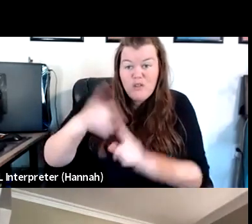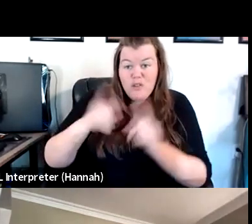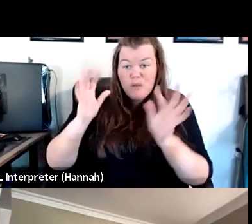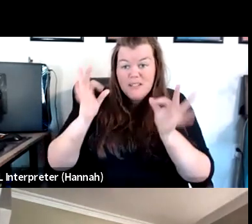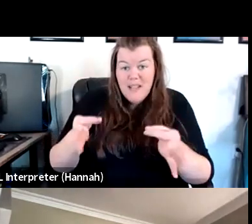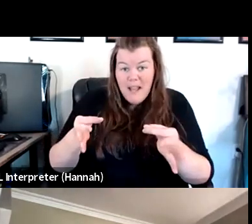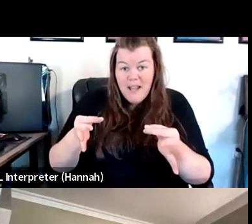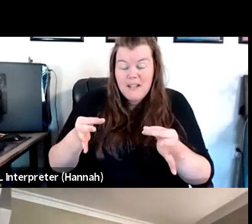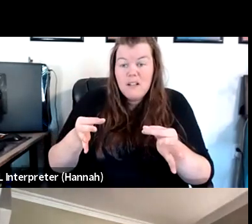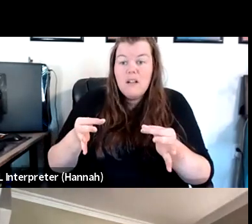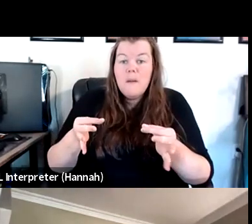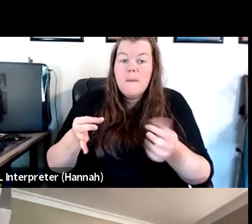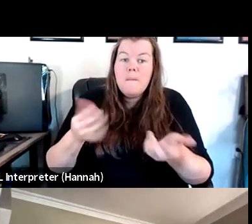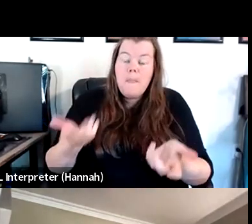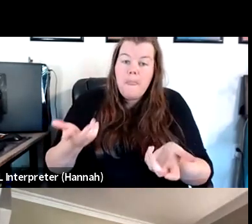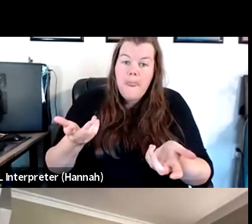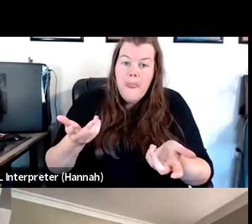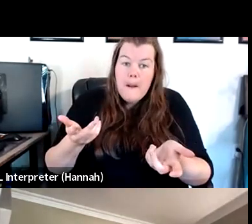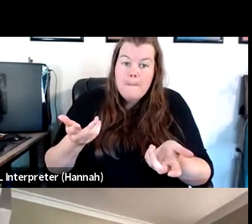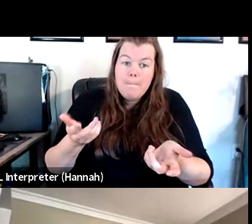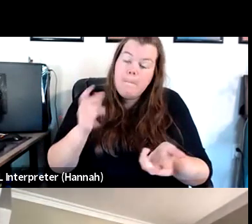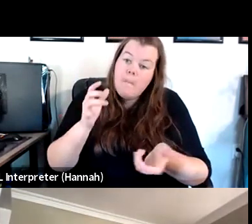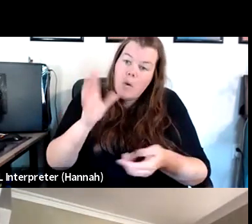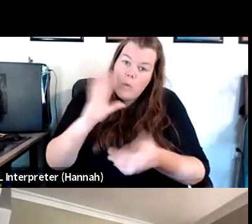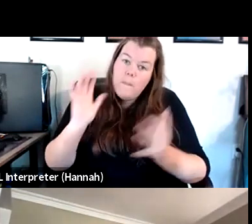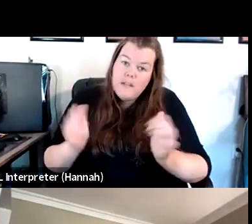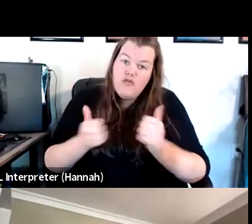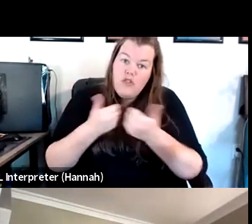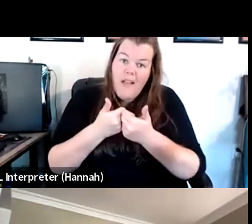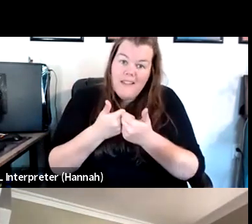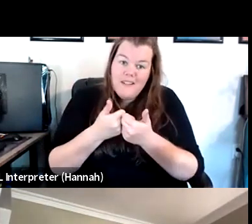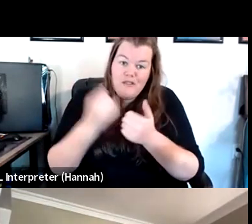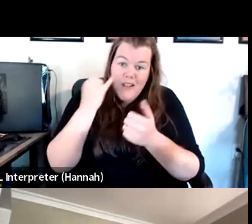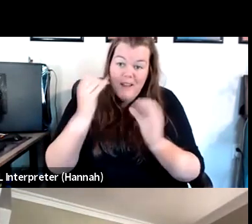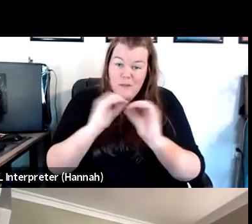now that's going to be challenging without the assistance of an attorney for most folks